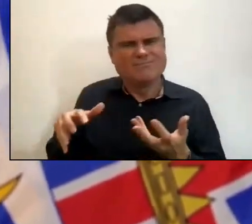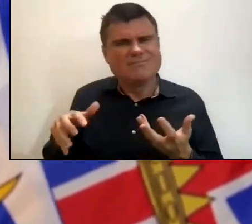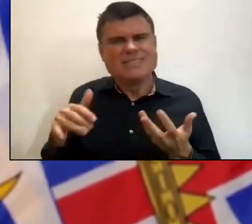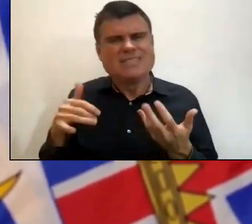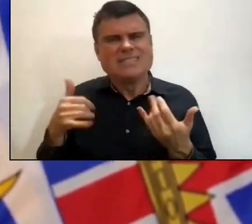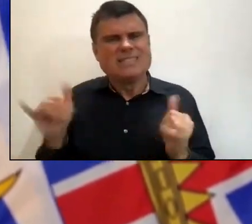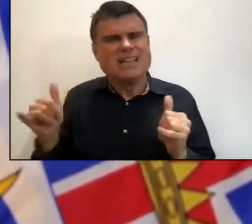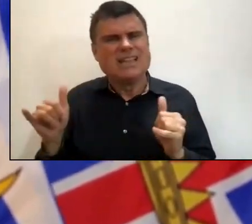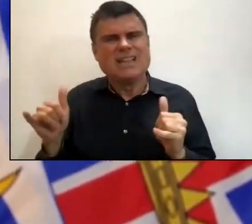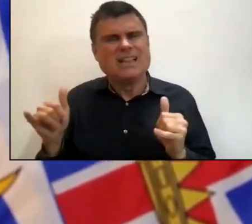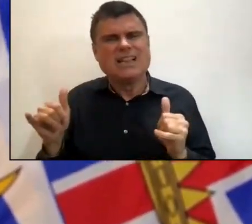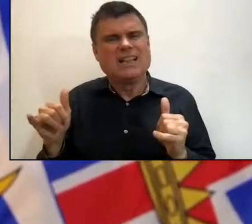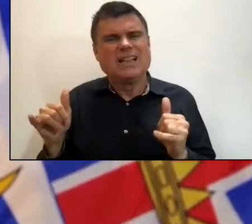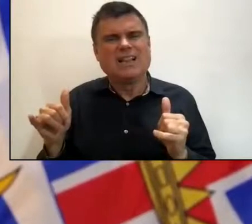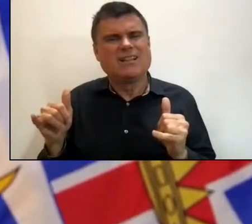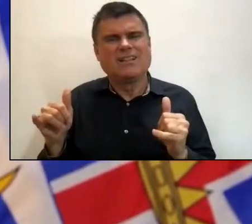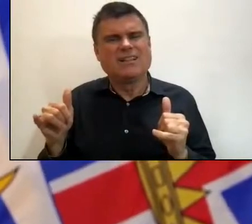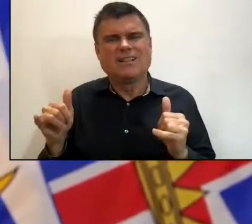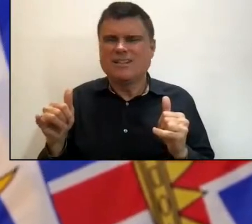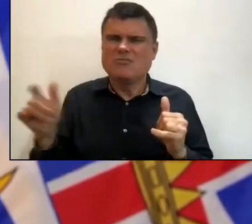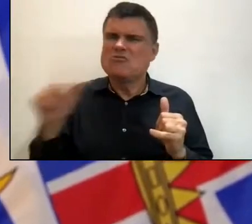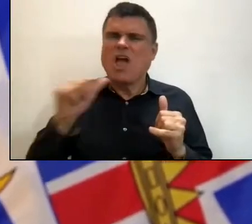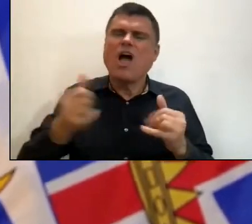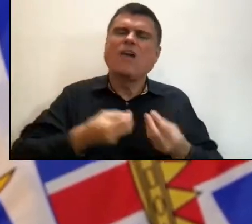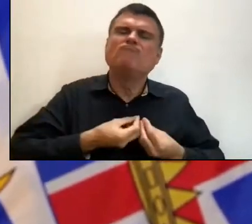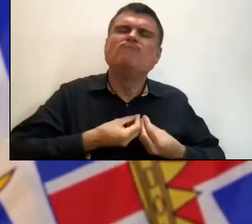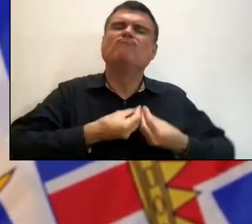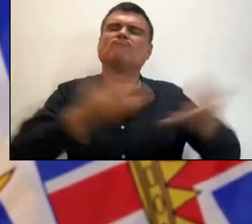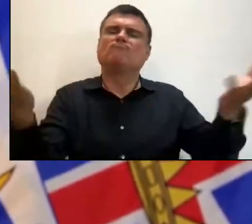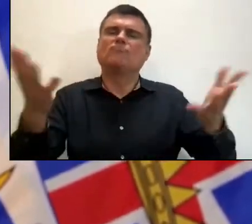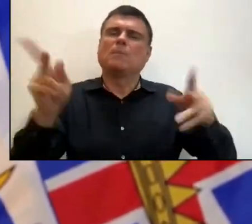And that regard why is it a bad thing if a person knows whether